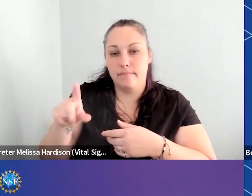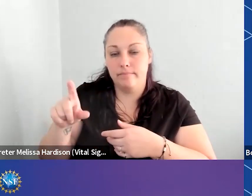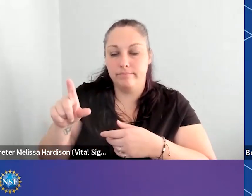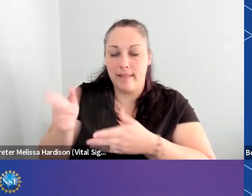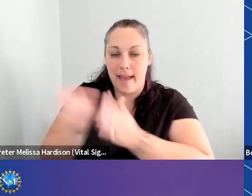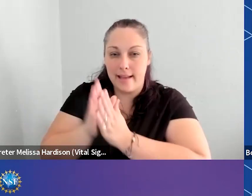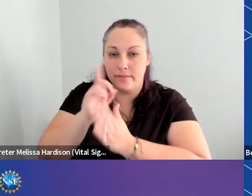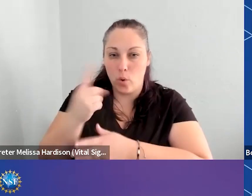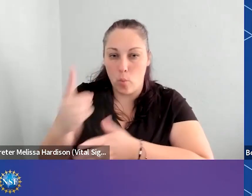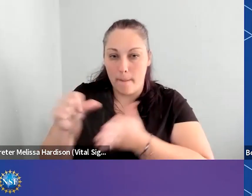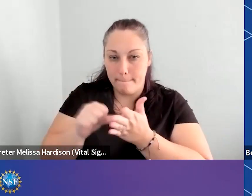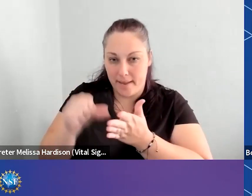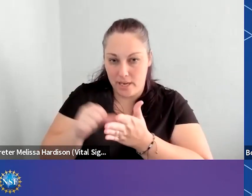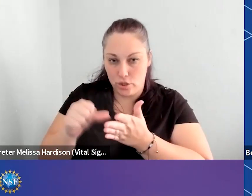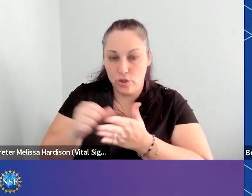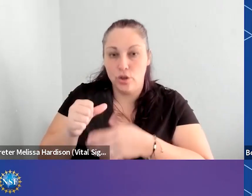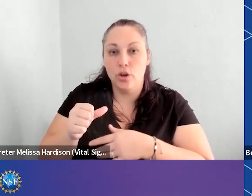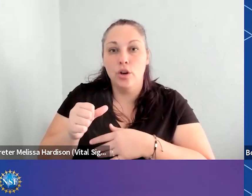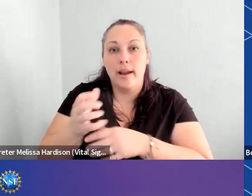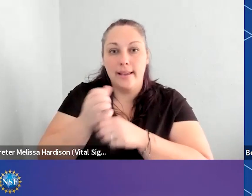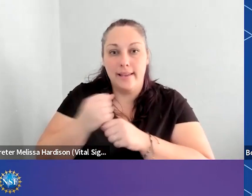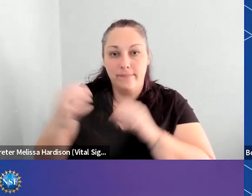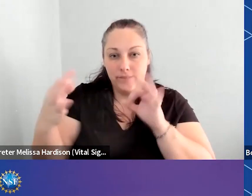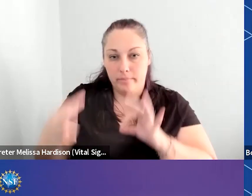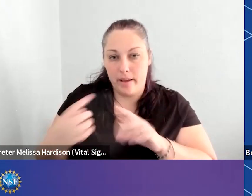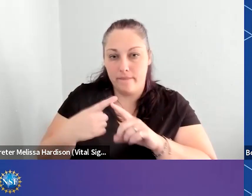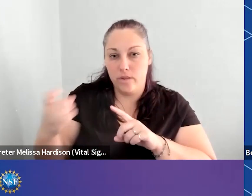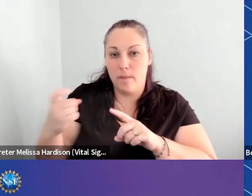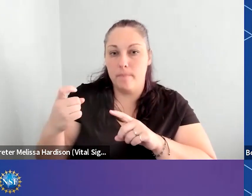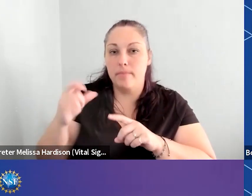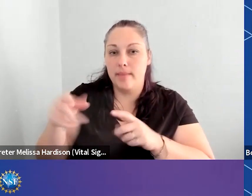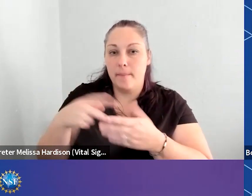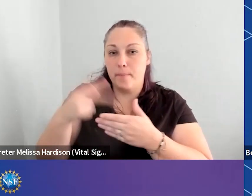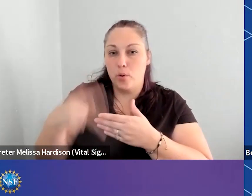and get feedback from one of the program officers that is working on racial equity